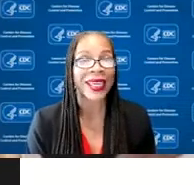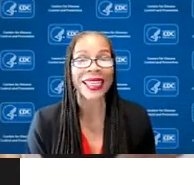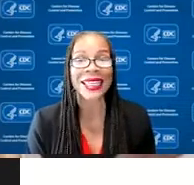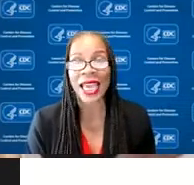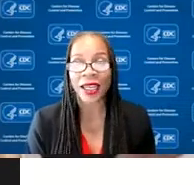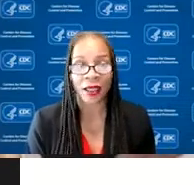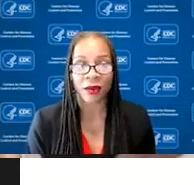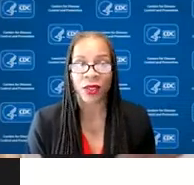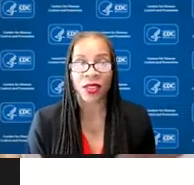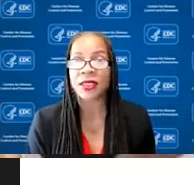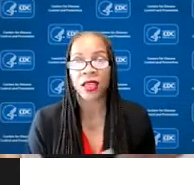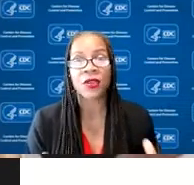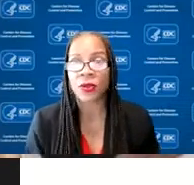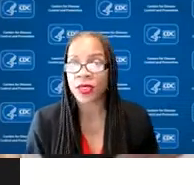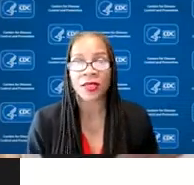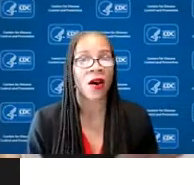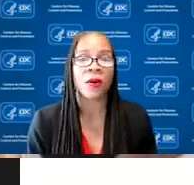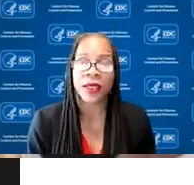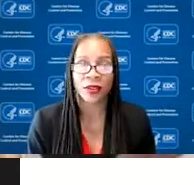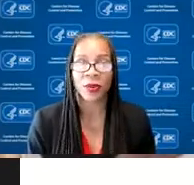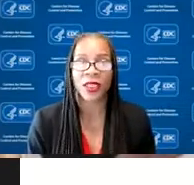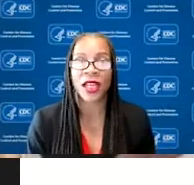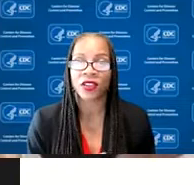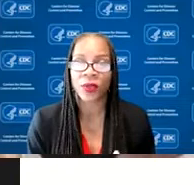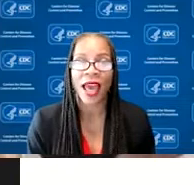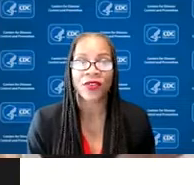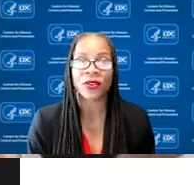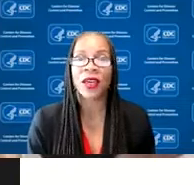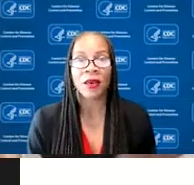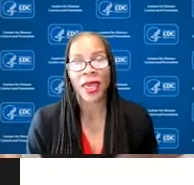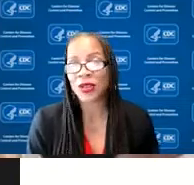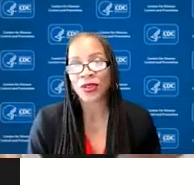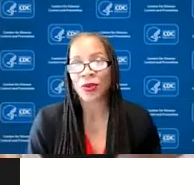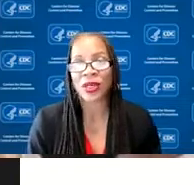Tracking the data, which continues, as always, to be a challenge. We have to make sure that we’re